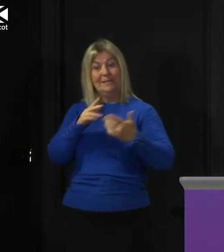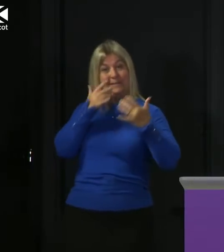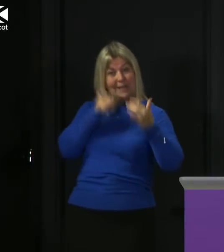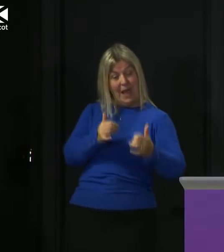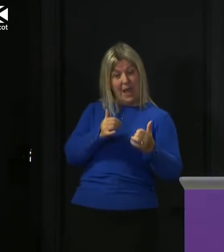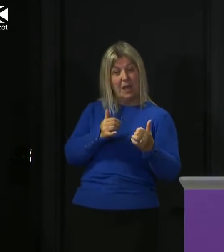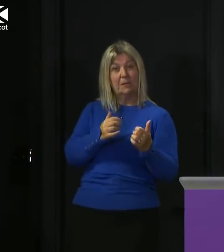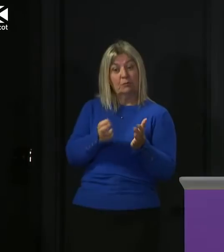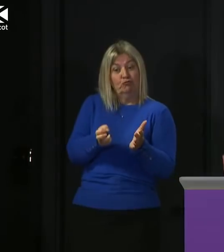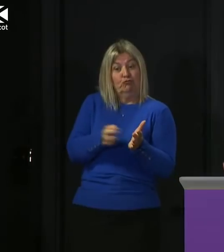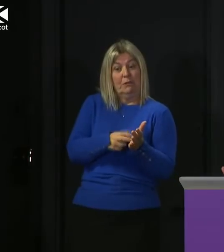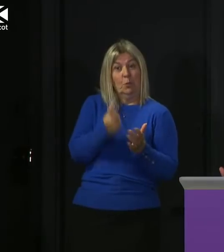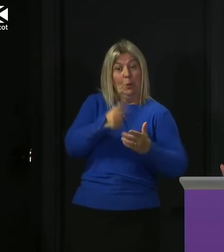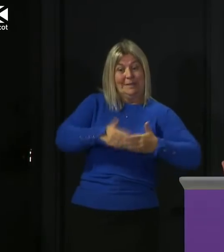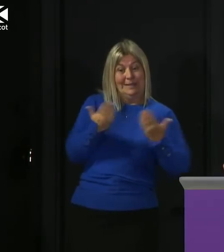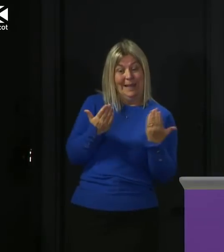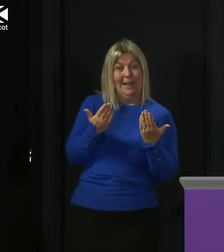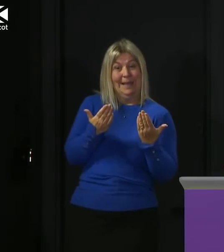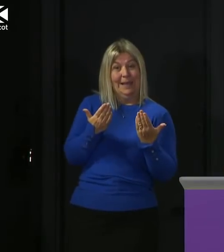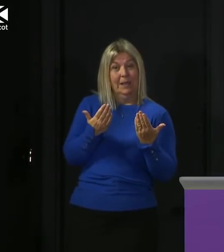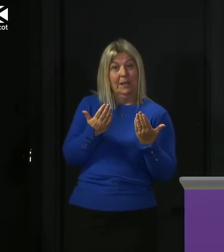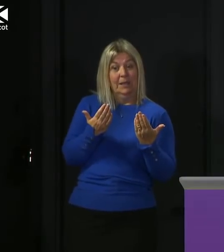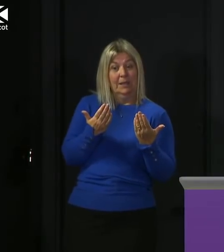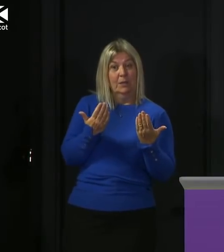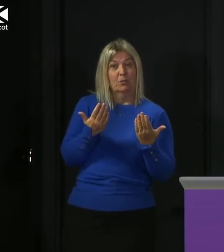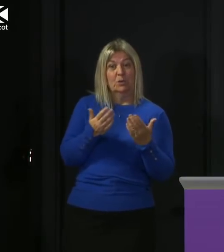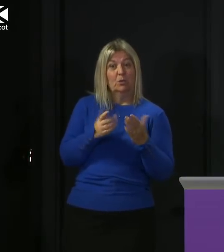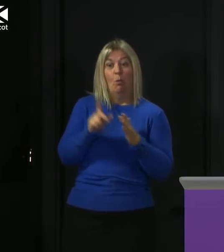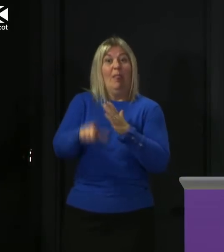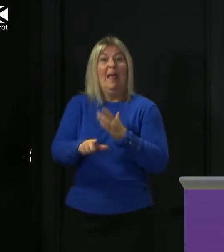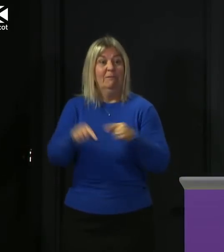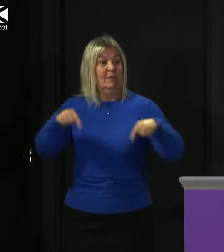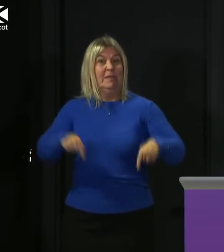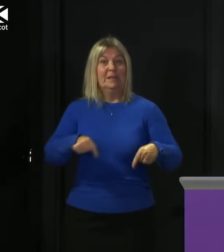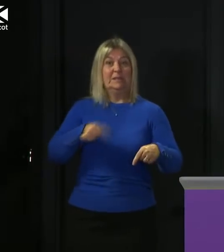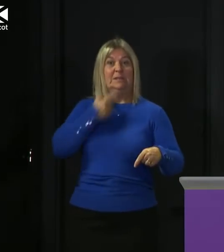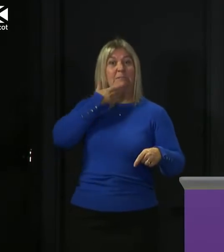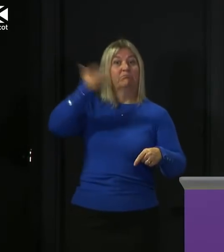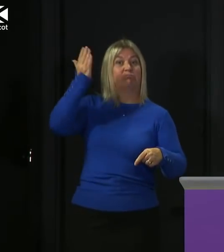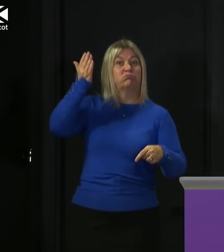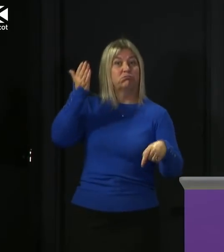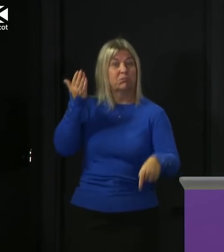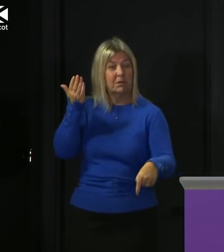for this briefing, so they may be reported one day but been on a previous day. So we have got to